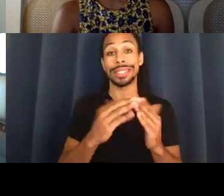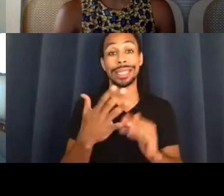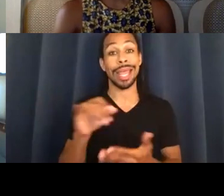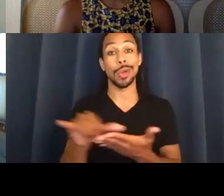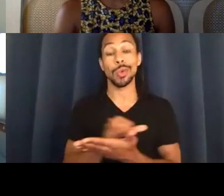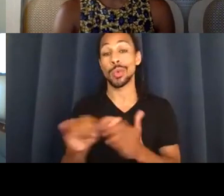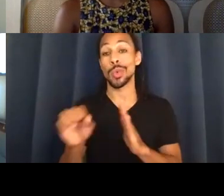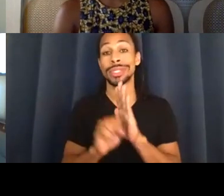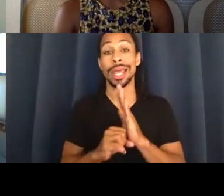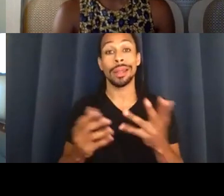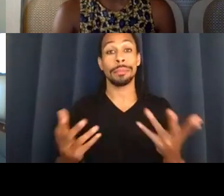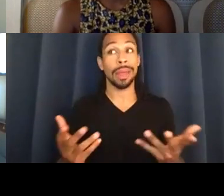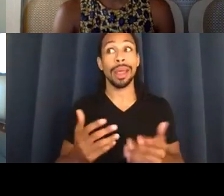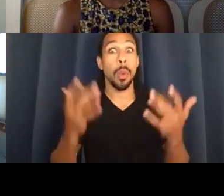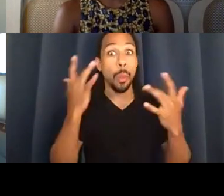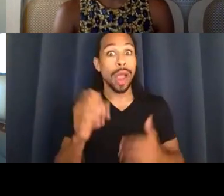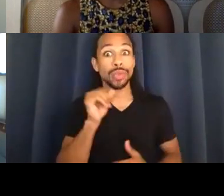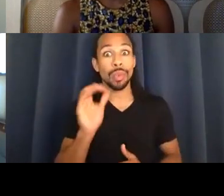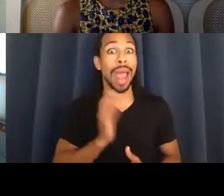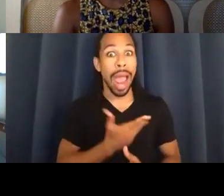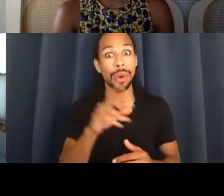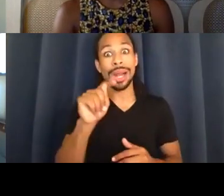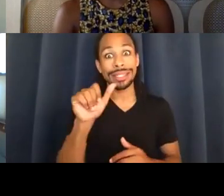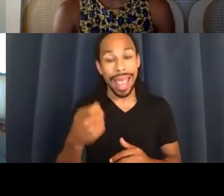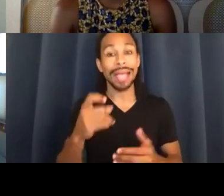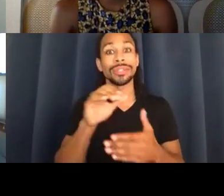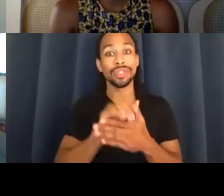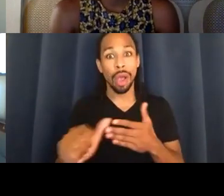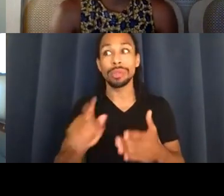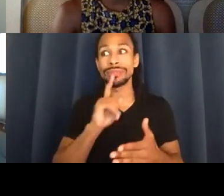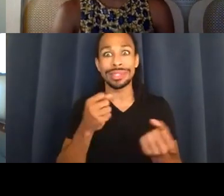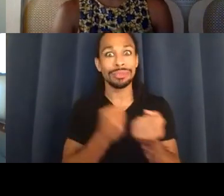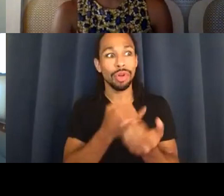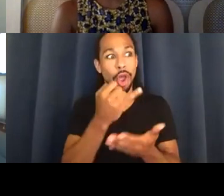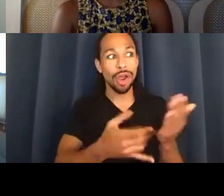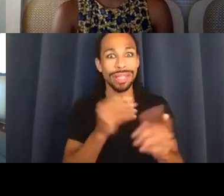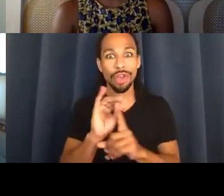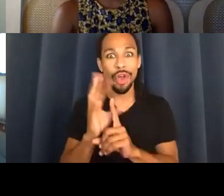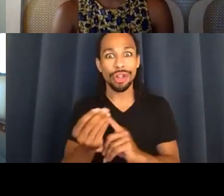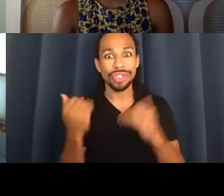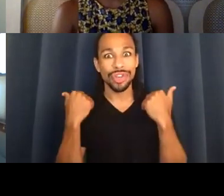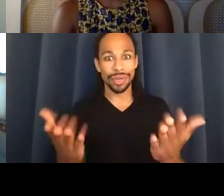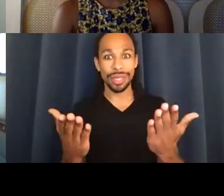dollars support the arts and culture? I wish Candace, I had some brilliant idea,